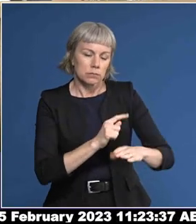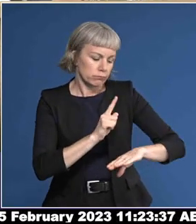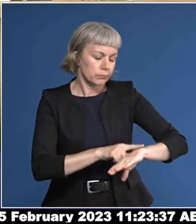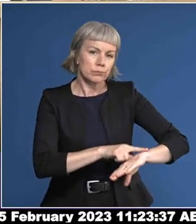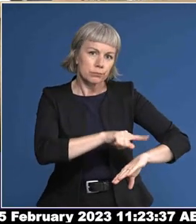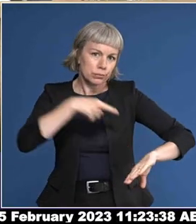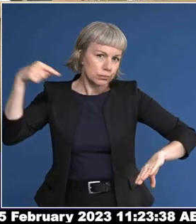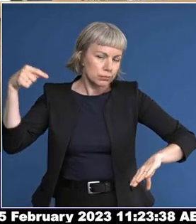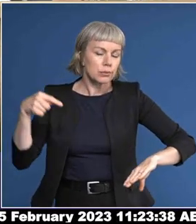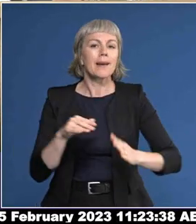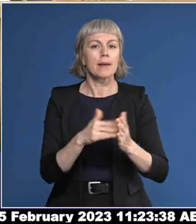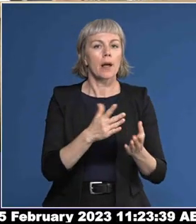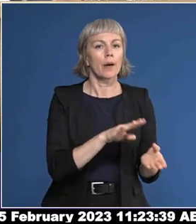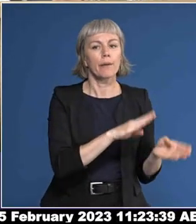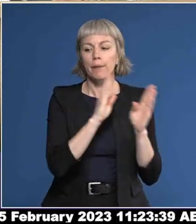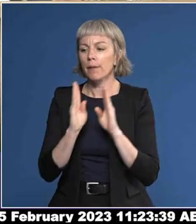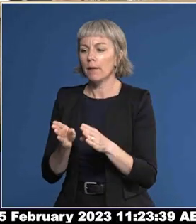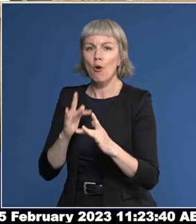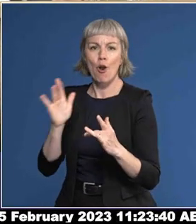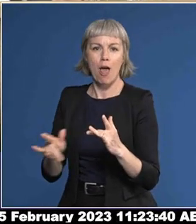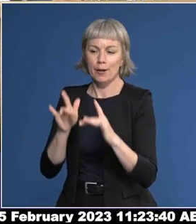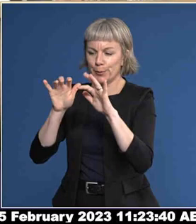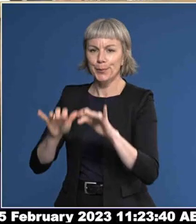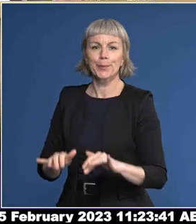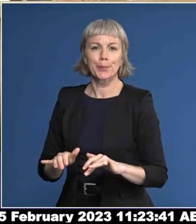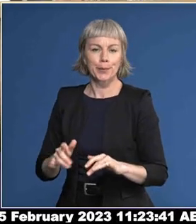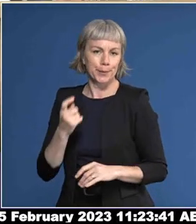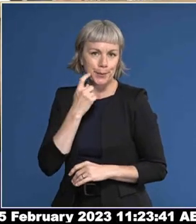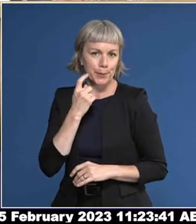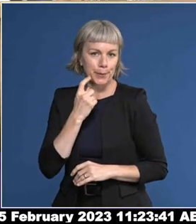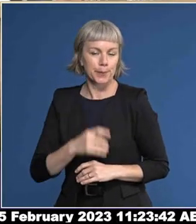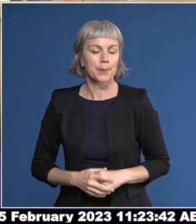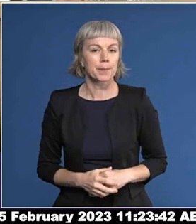I would say the same as Jo. I think there needs to be some consistency around reporting.